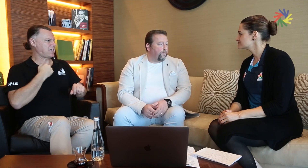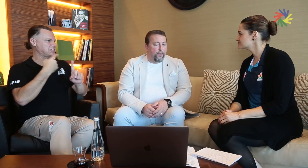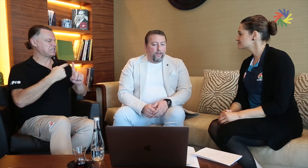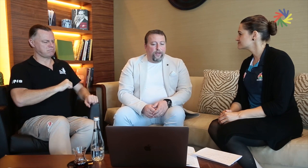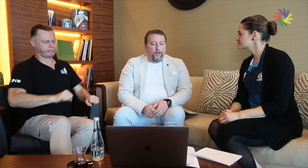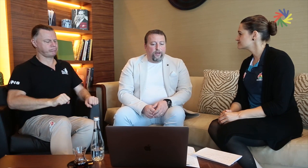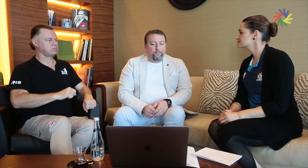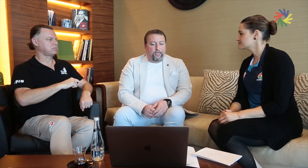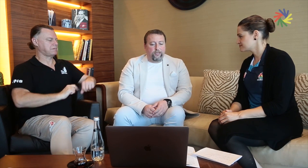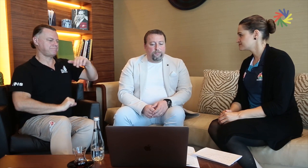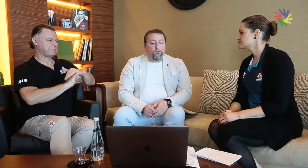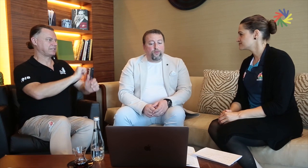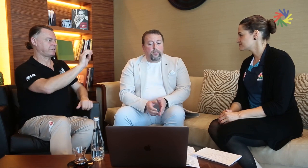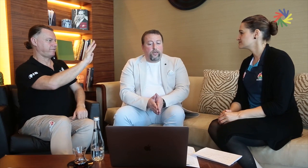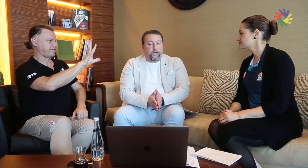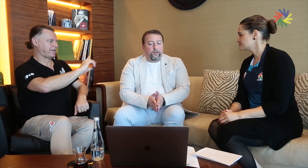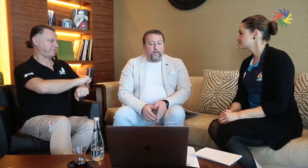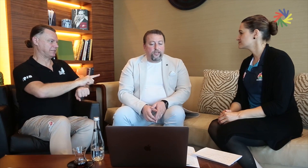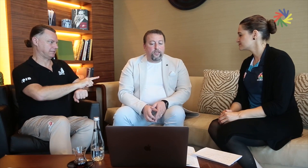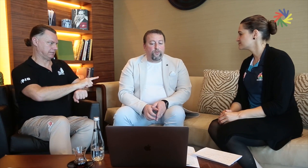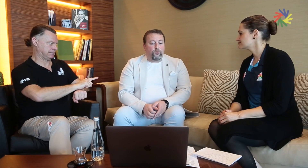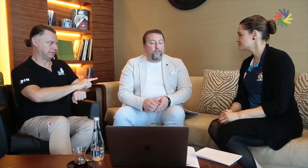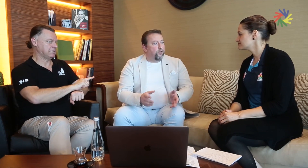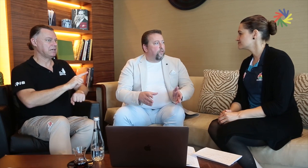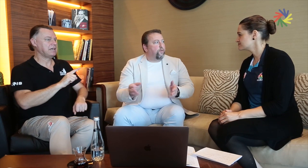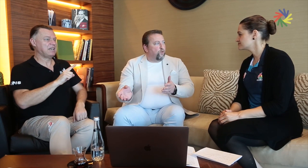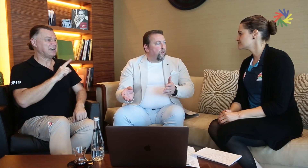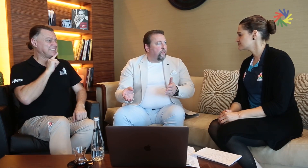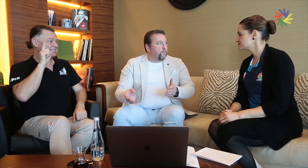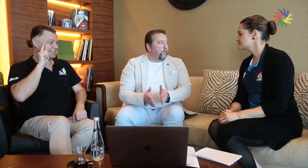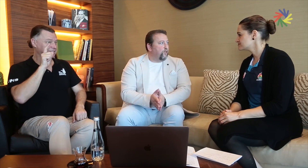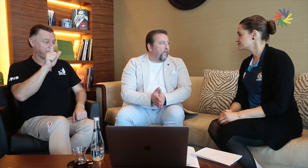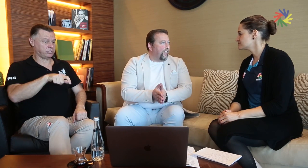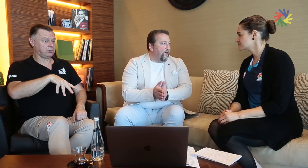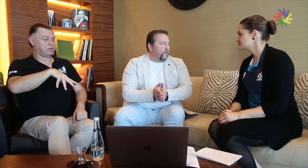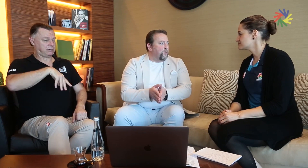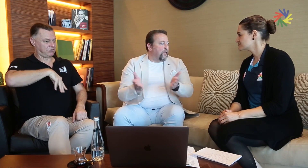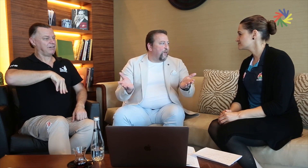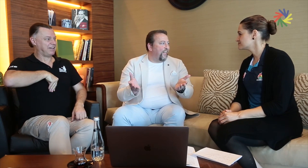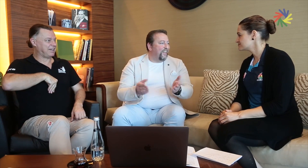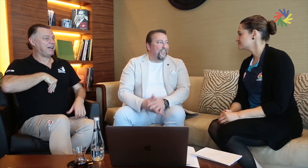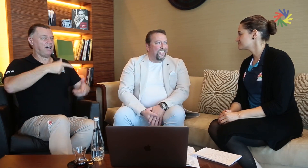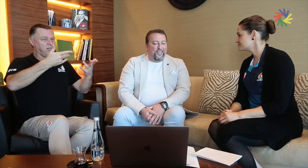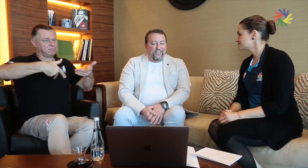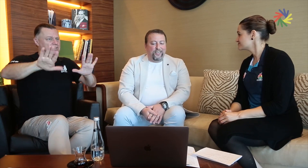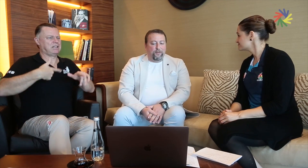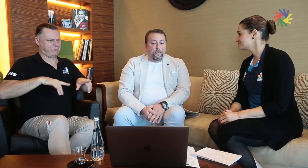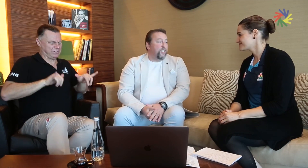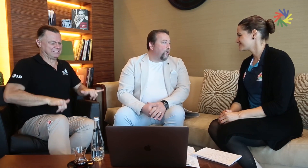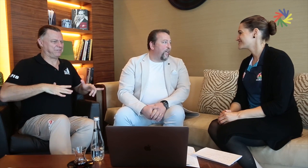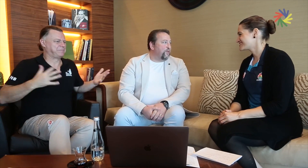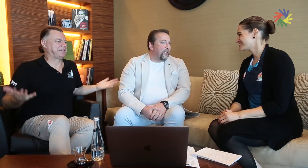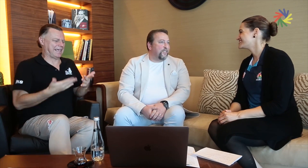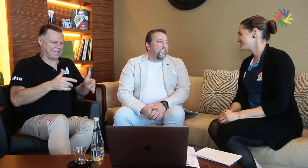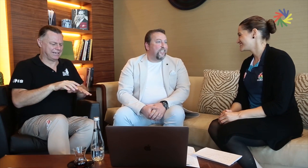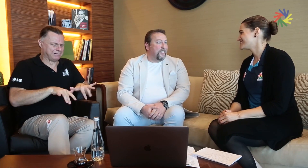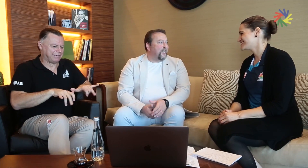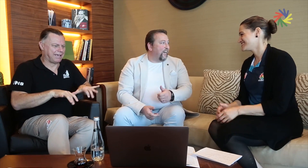2. We could provide a 24/7 service from